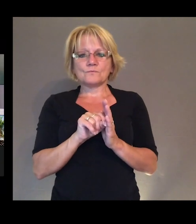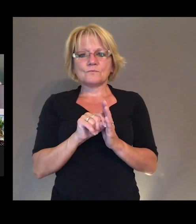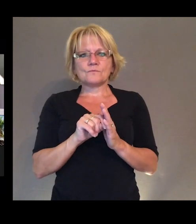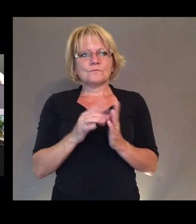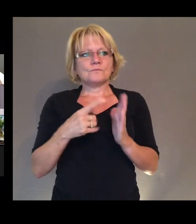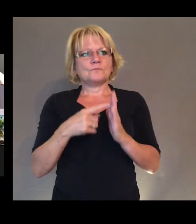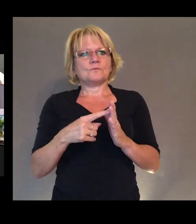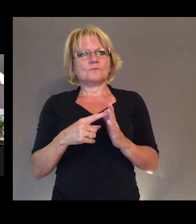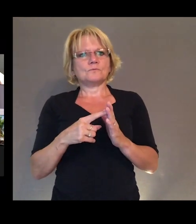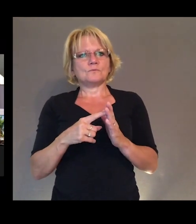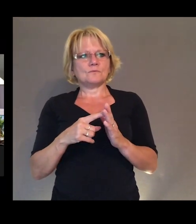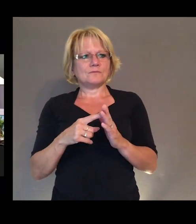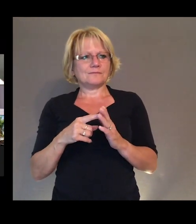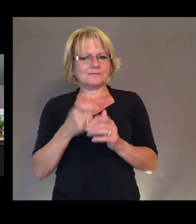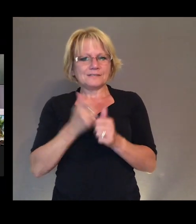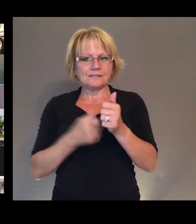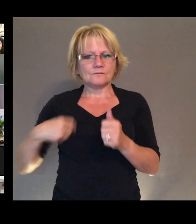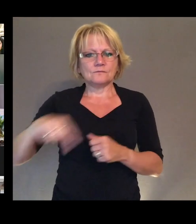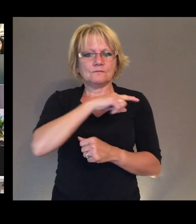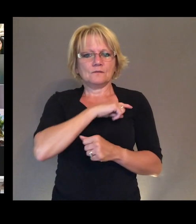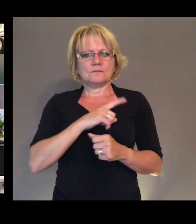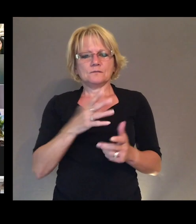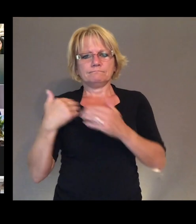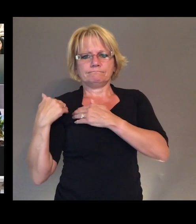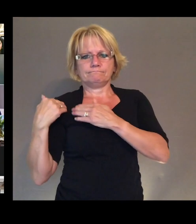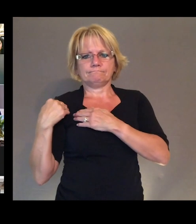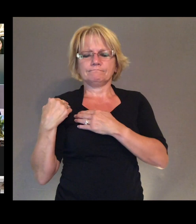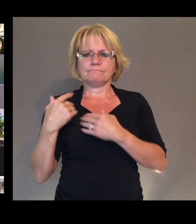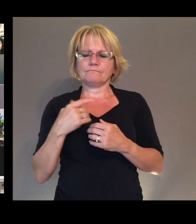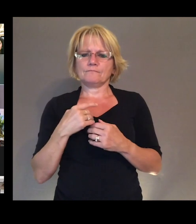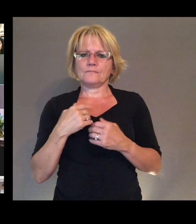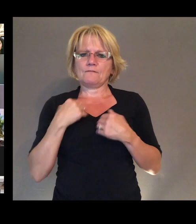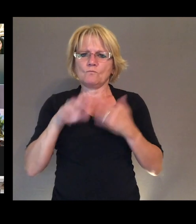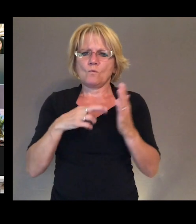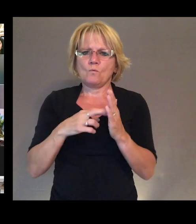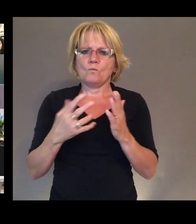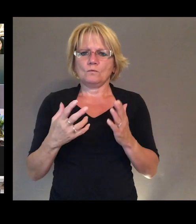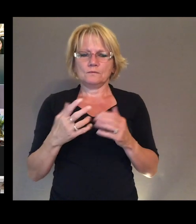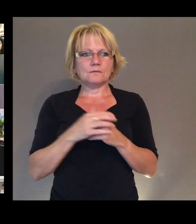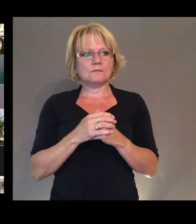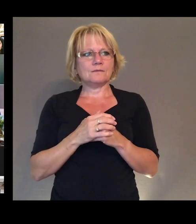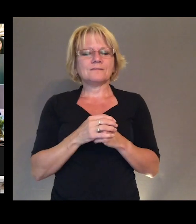and part of us creating these forums and having these uncomfortable discussion is for us to kind of really see where our roles are,